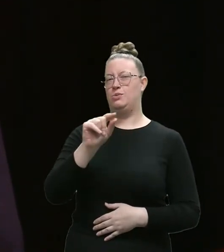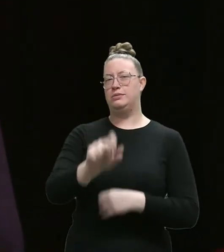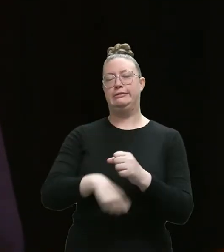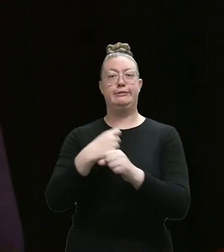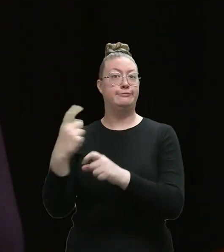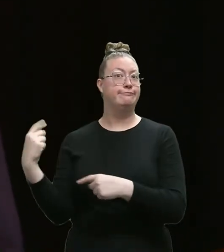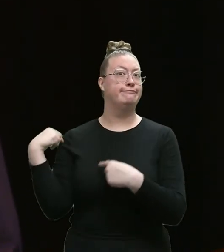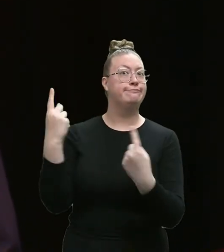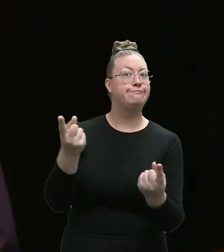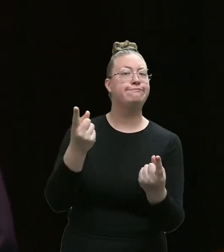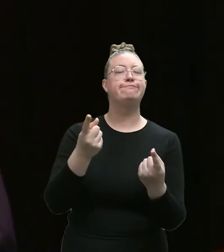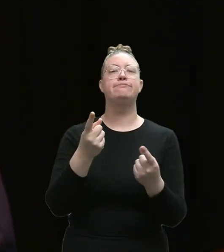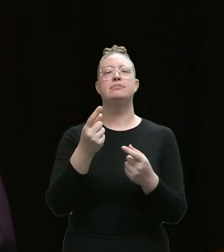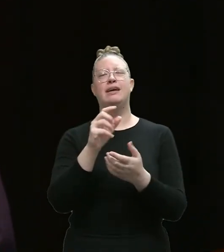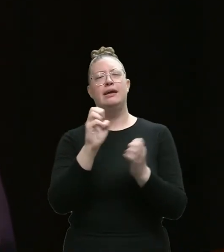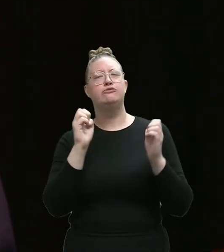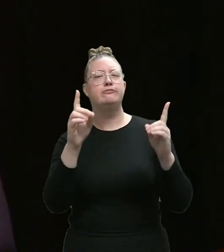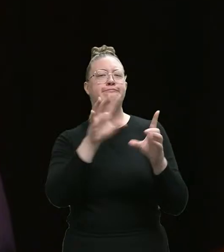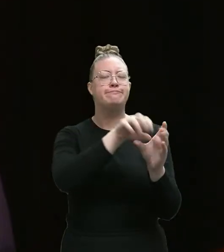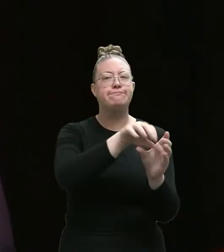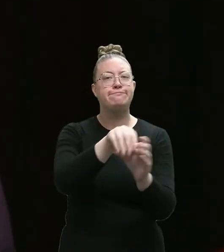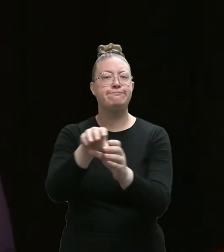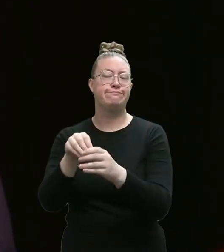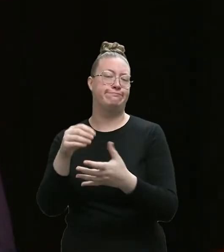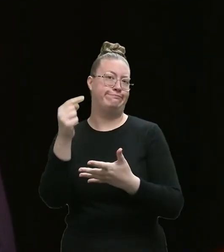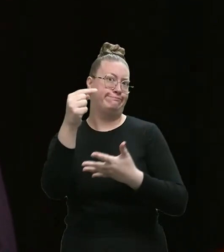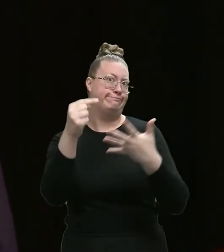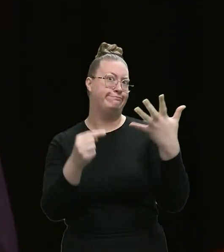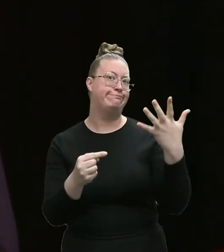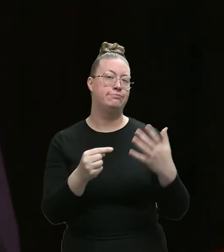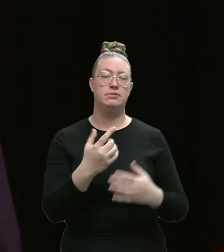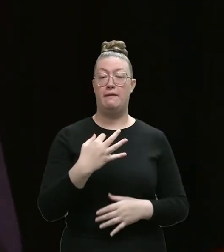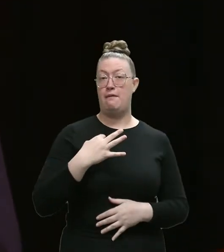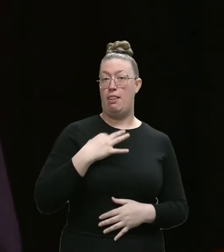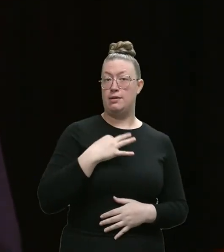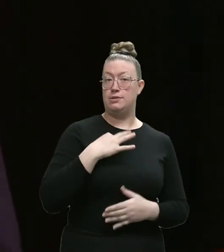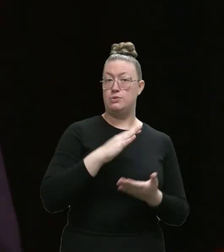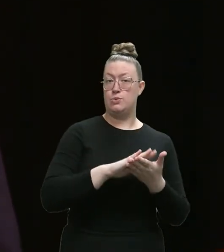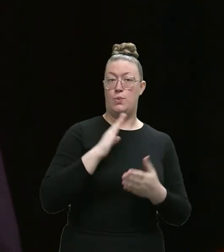and to this wonderful place. This gathering place we call north Idaho college.